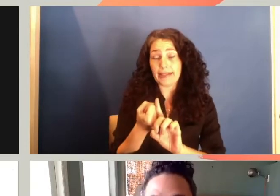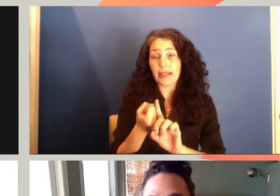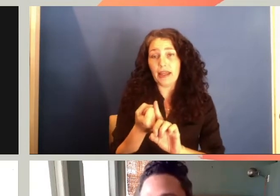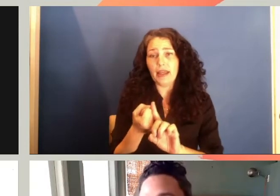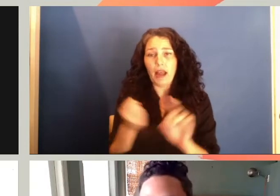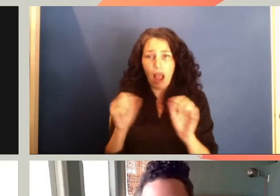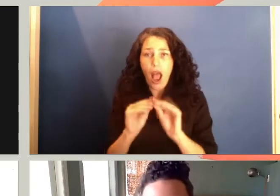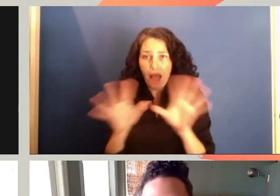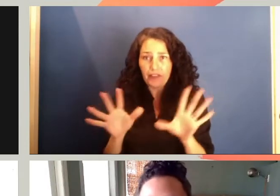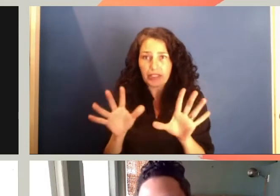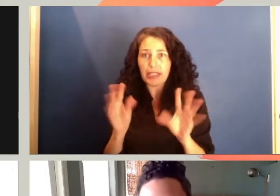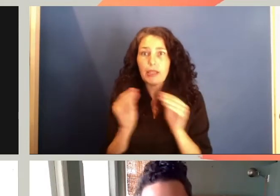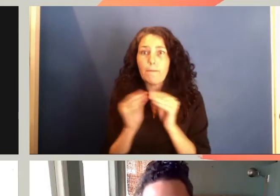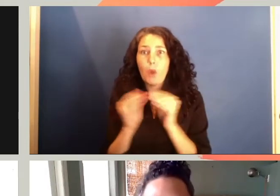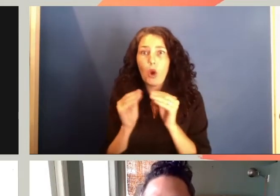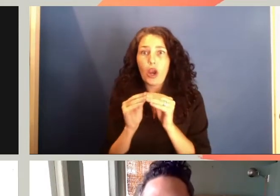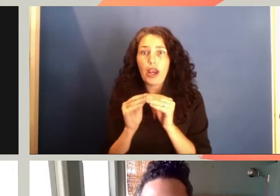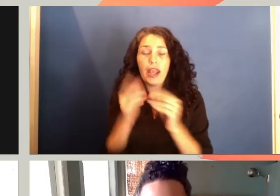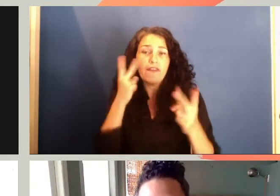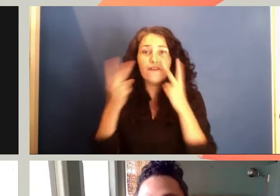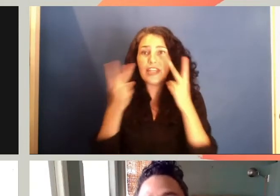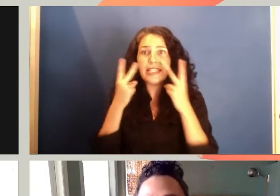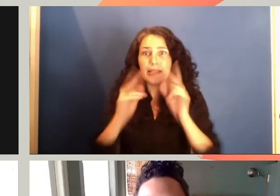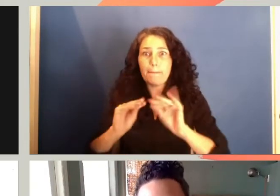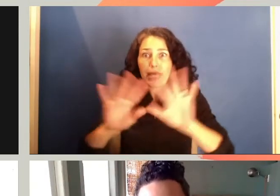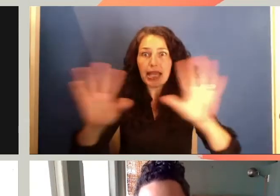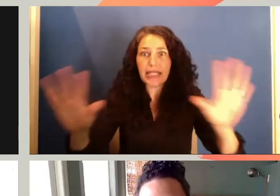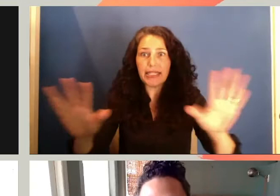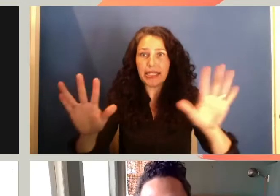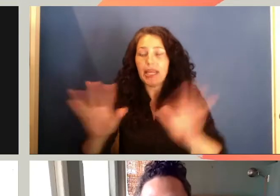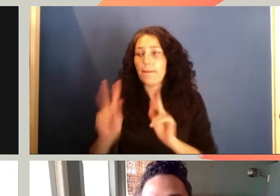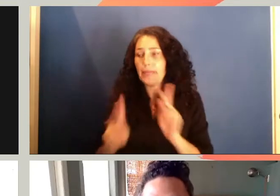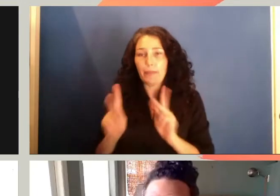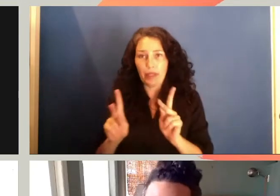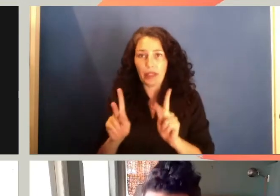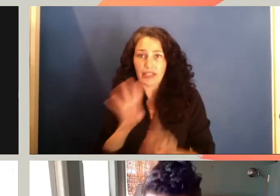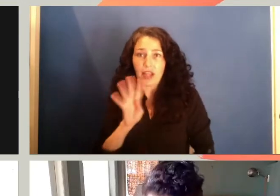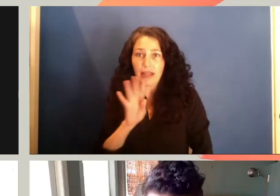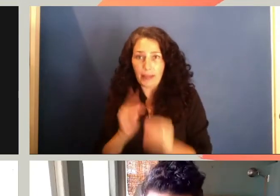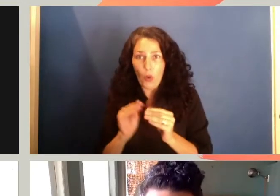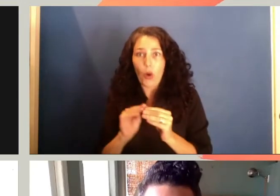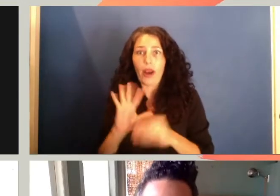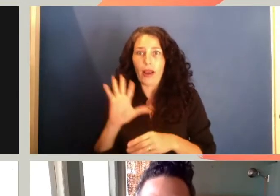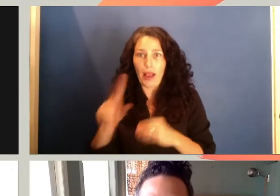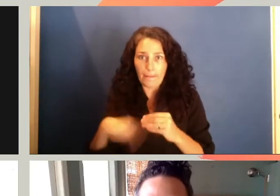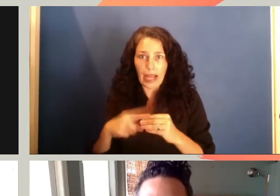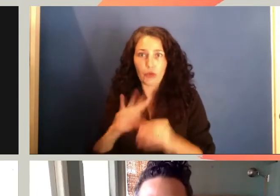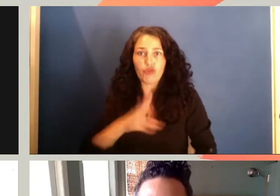the more visibility the more conversations that people are having around trans lives on and off the screen,